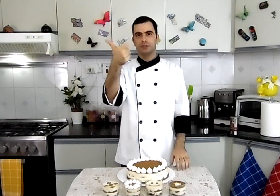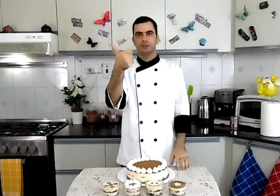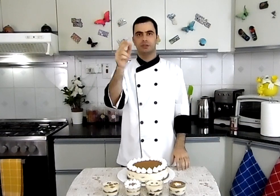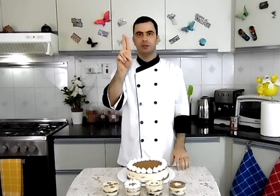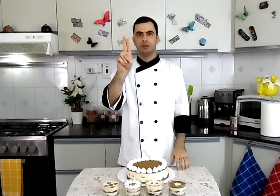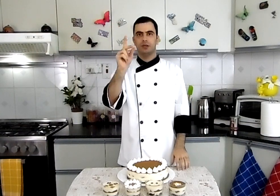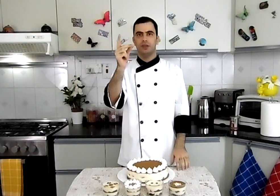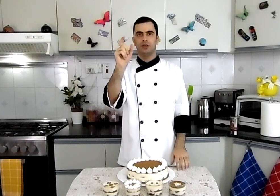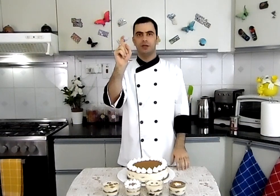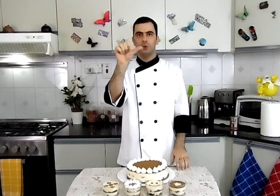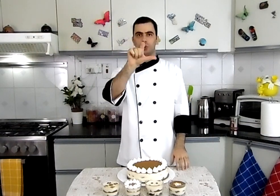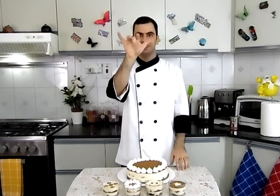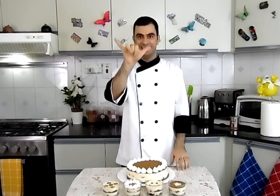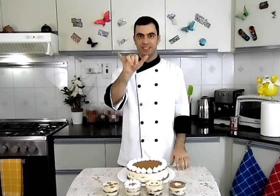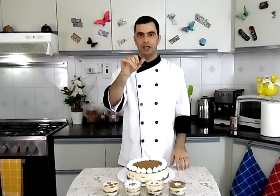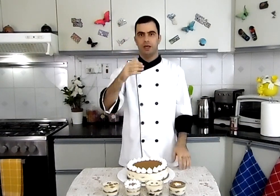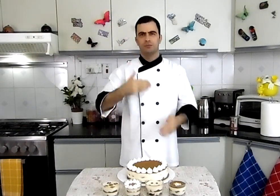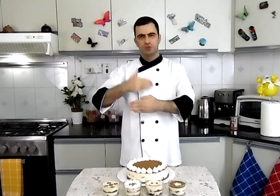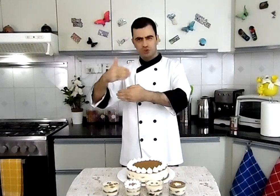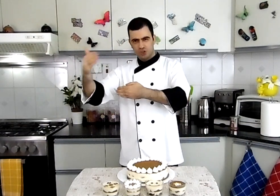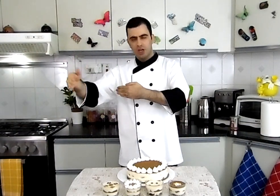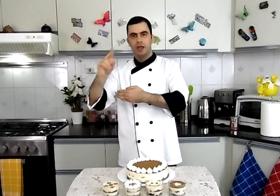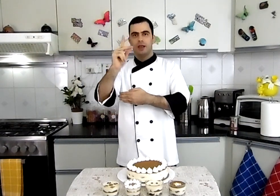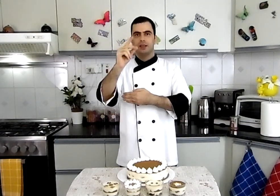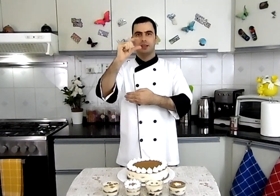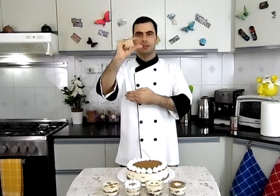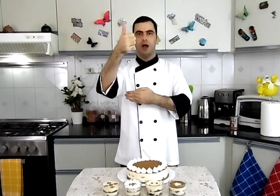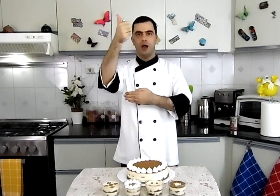Stay tuned انتظروني دائماً